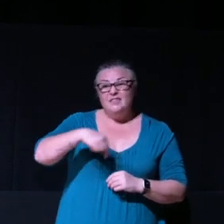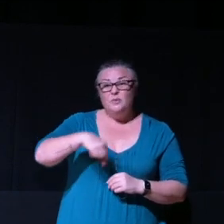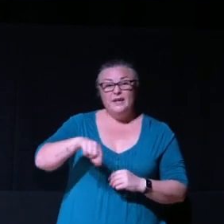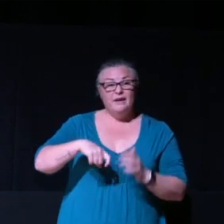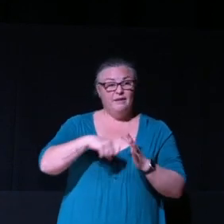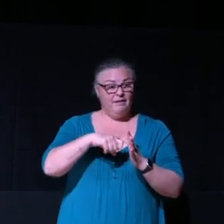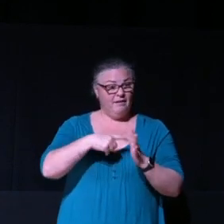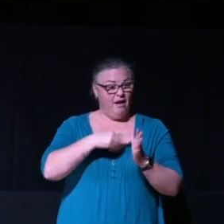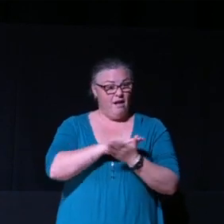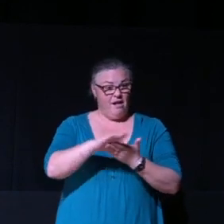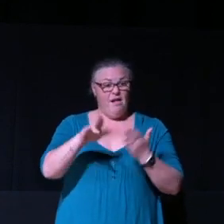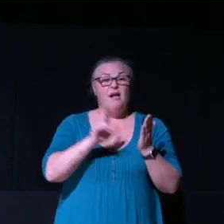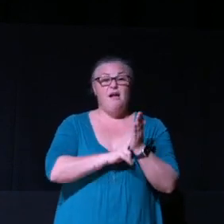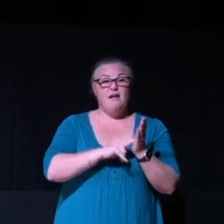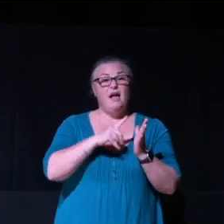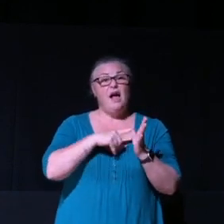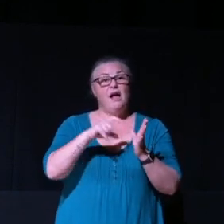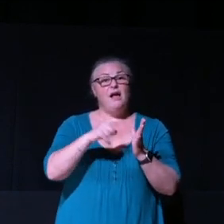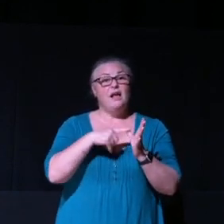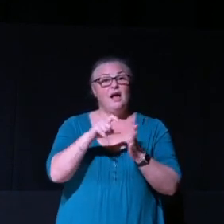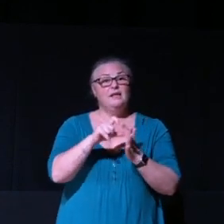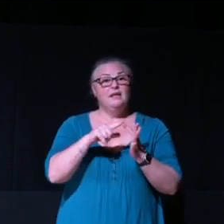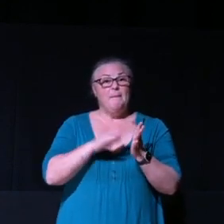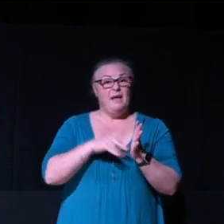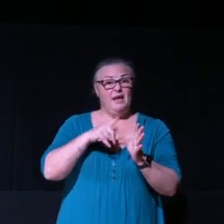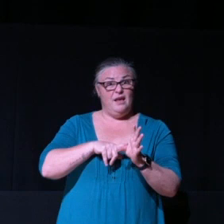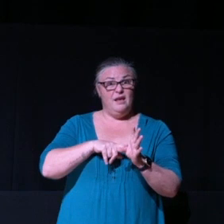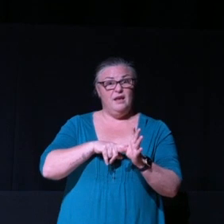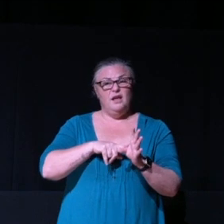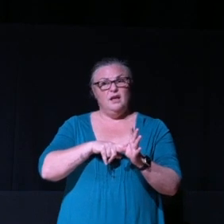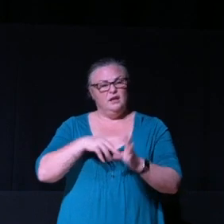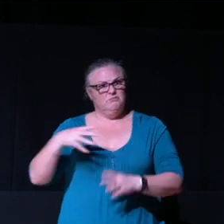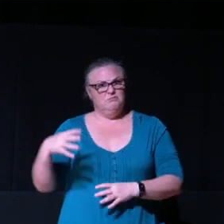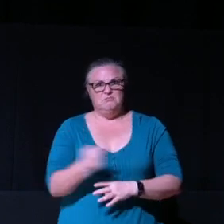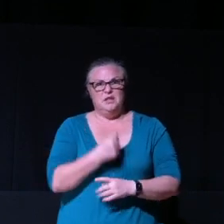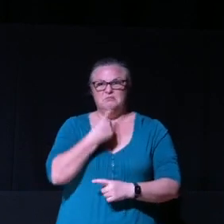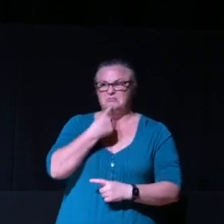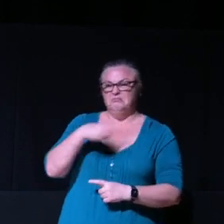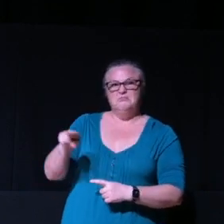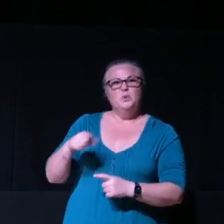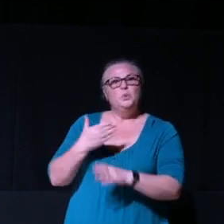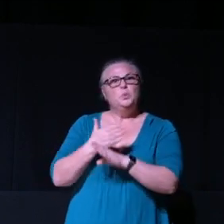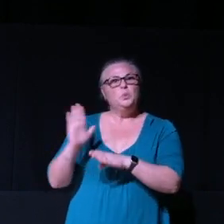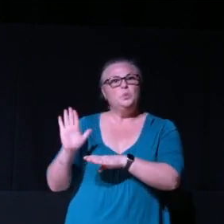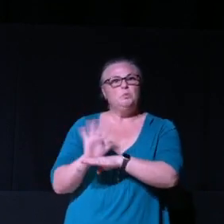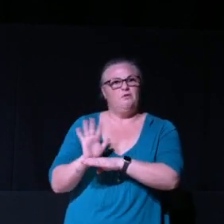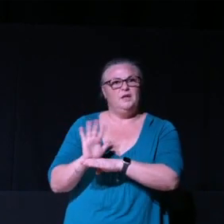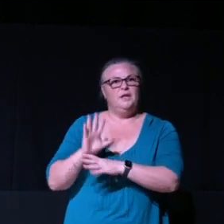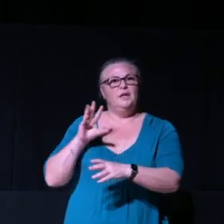to give the prestigious opening slot of the festival to the new movie featuring Johnny Depp